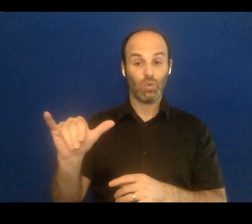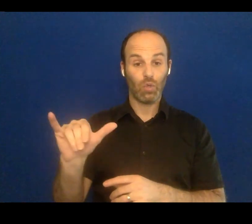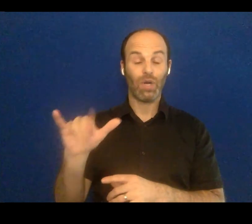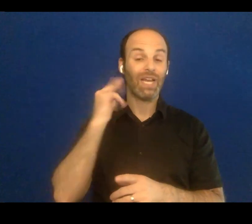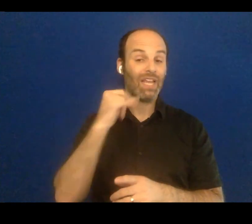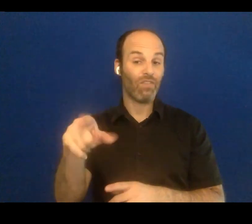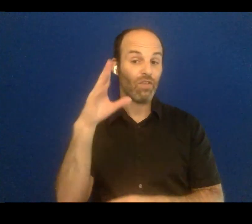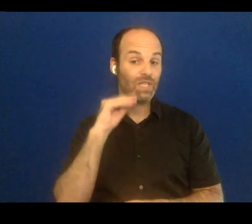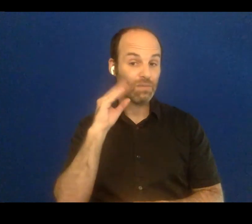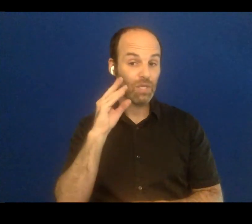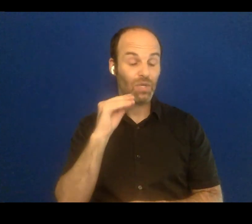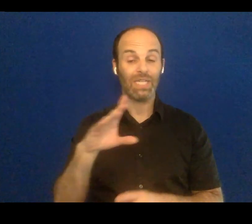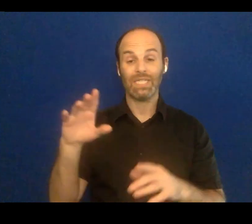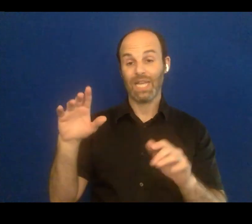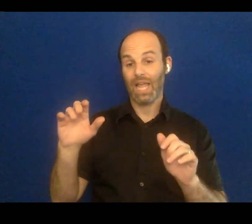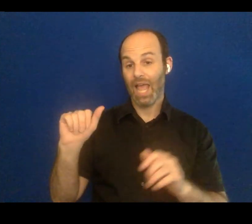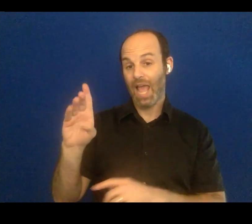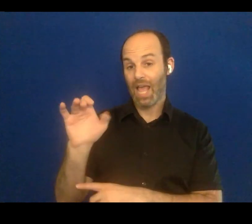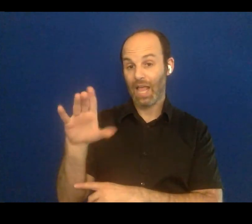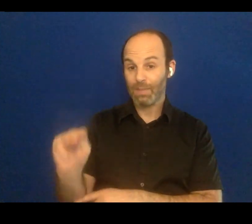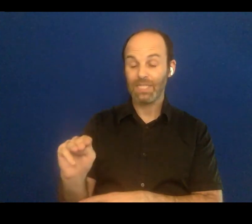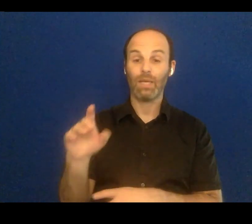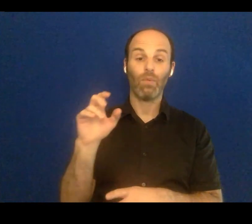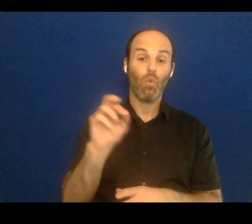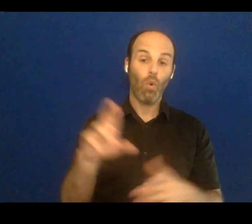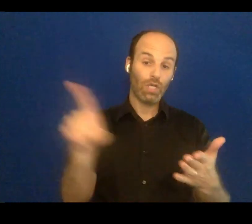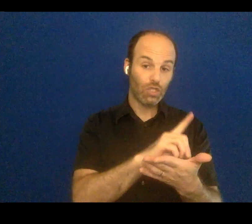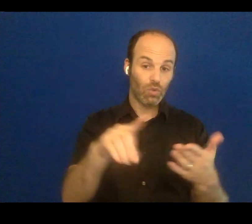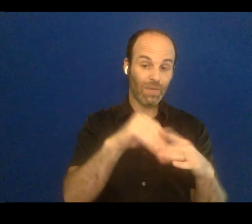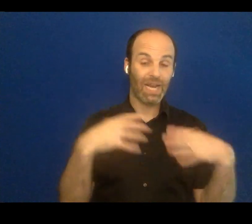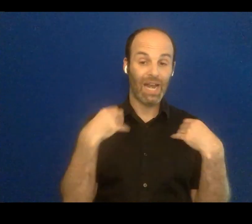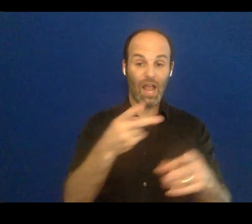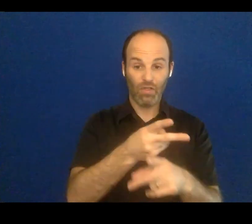YOU HAVE EXPERIENCED ABLEISM OR DISCRIMINATION IN HEALTHCARE.